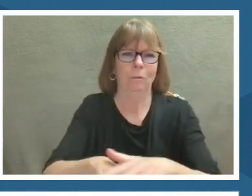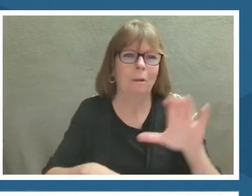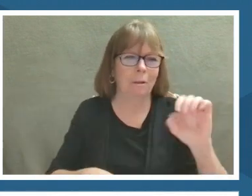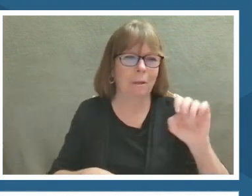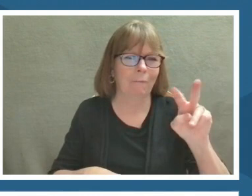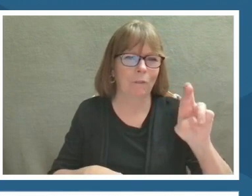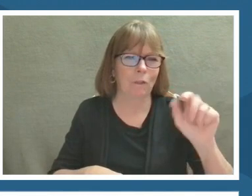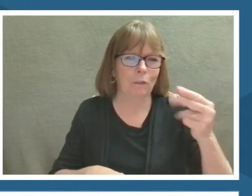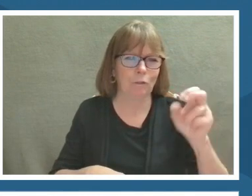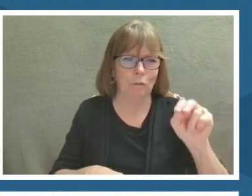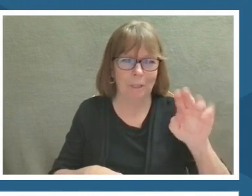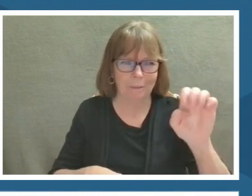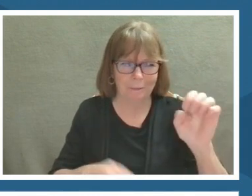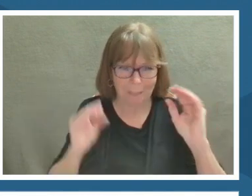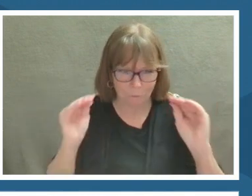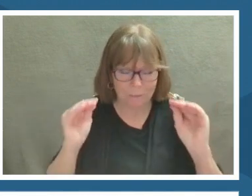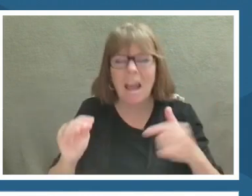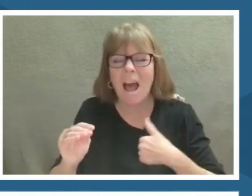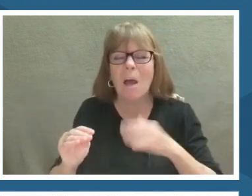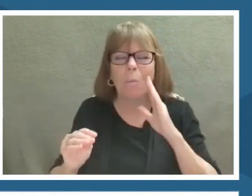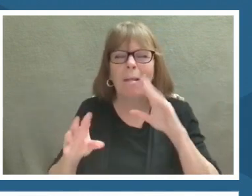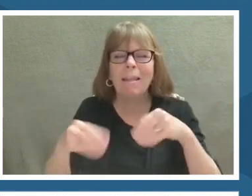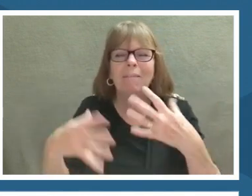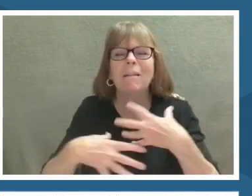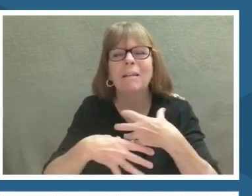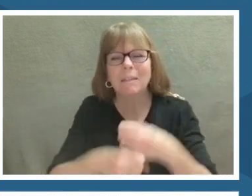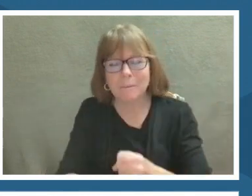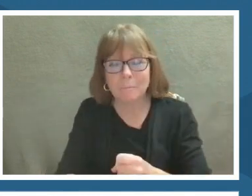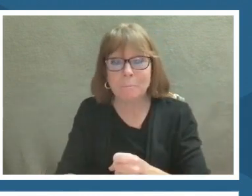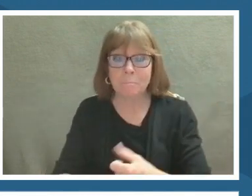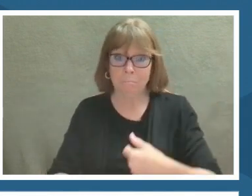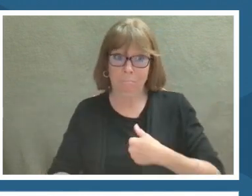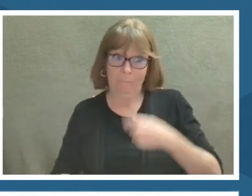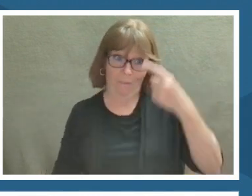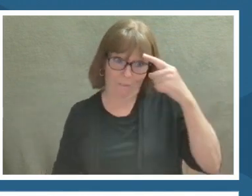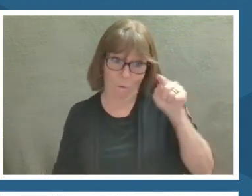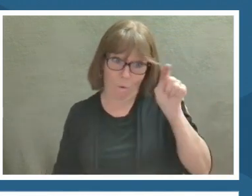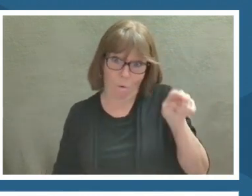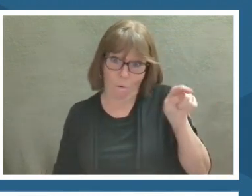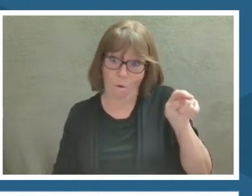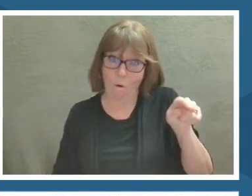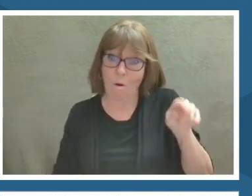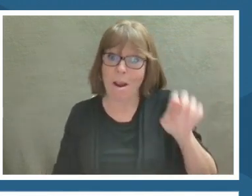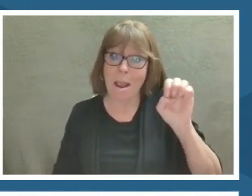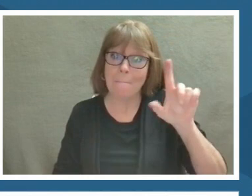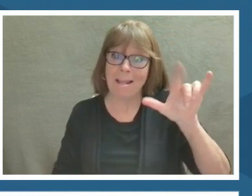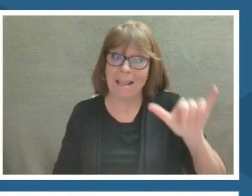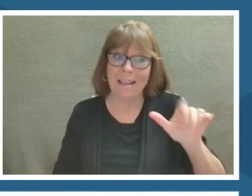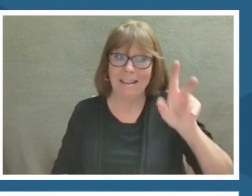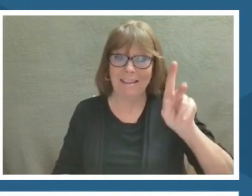overview um on behalf of my colleague dr emily kuhn